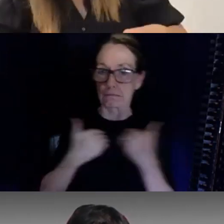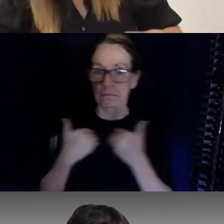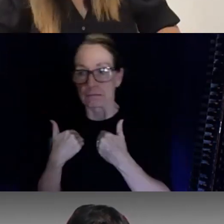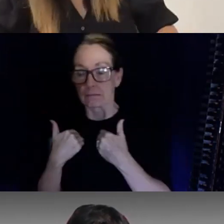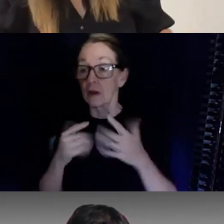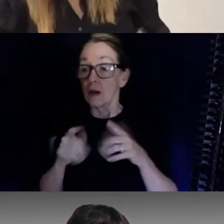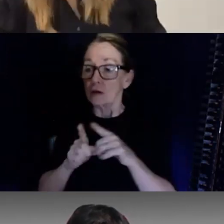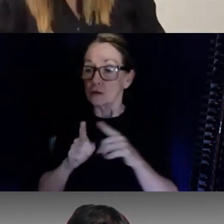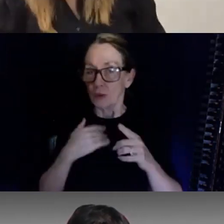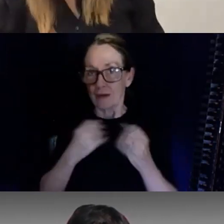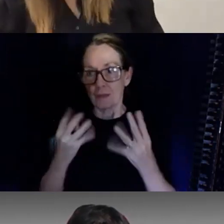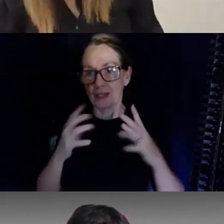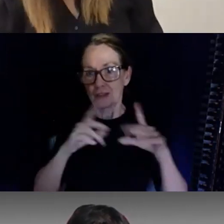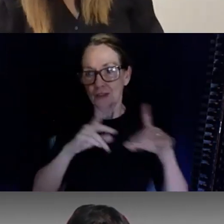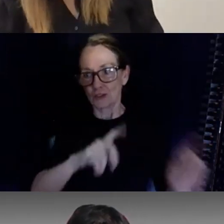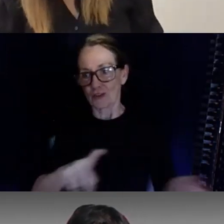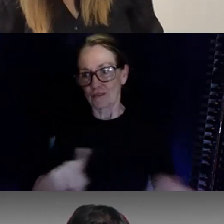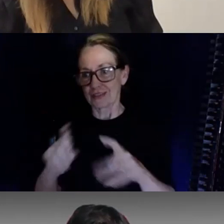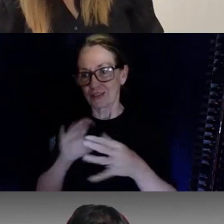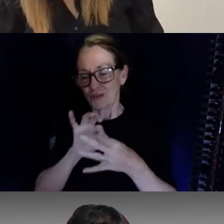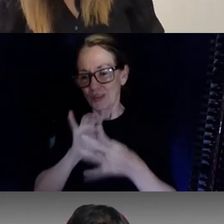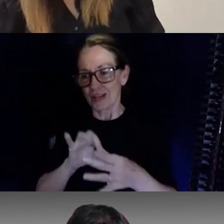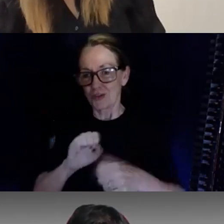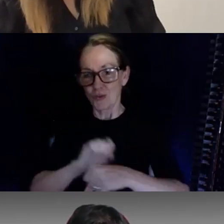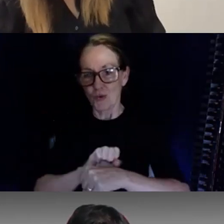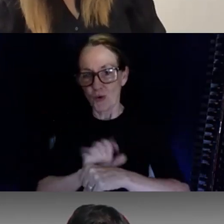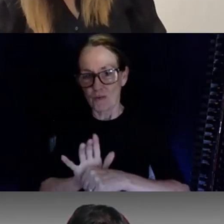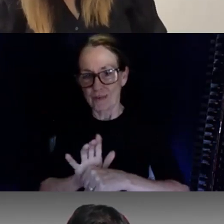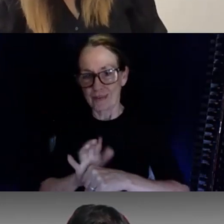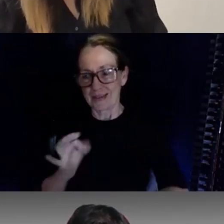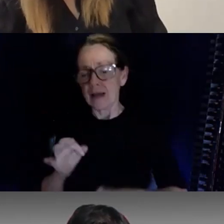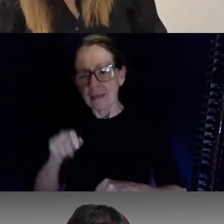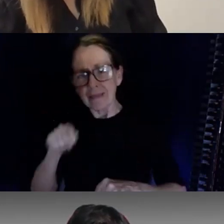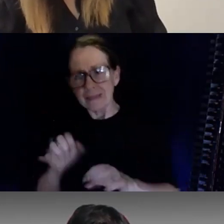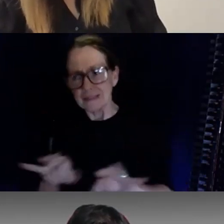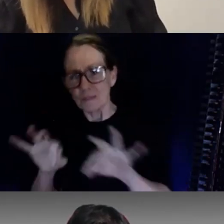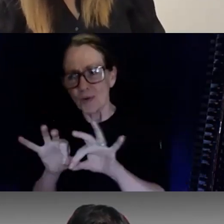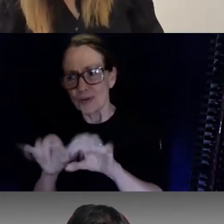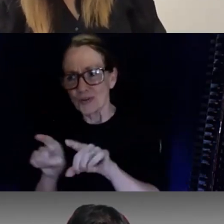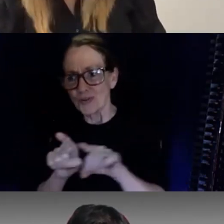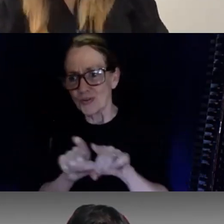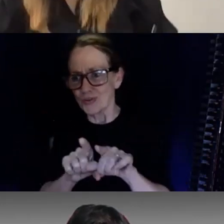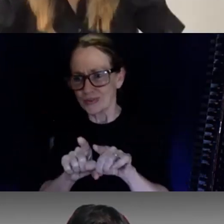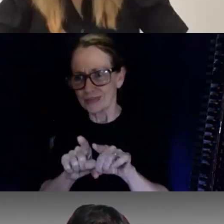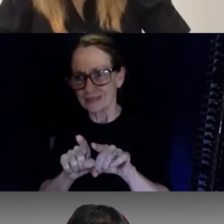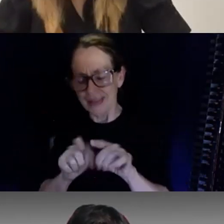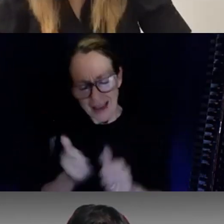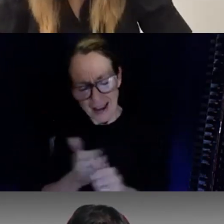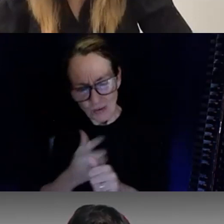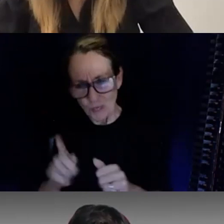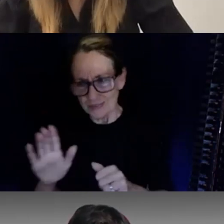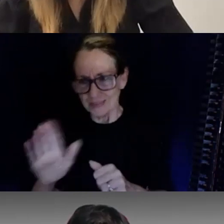I'M JUST SAYING BECAUSE OF COVID, EVERYONE IS DIVIDED IN SO MANY WAYS.